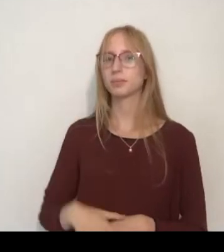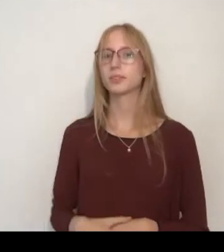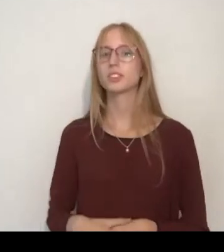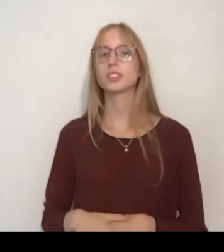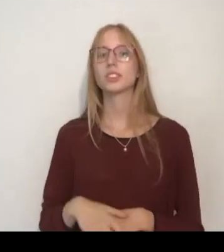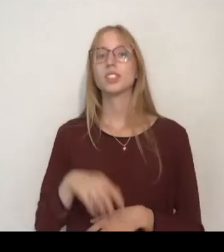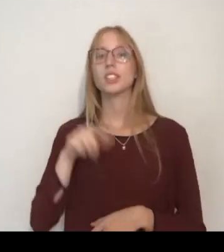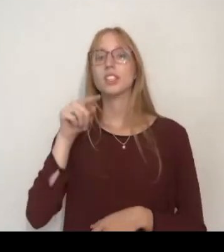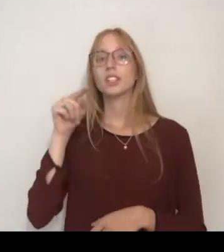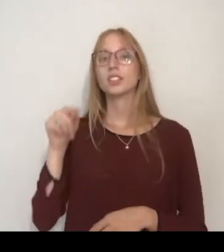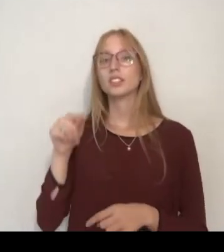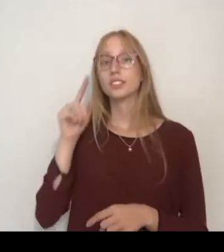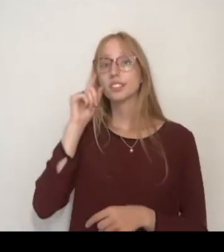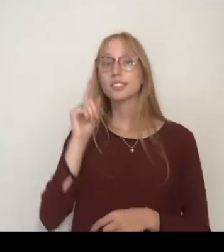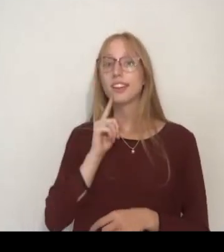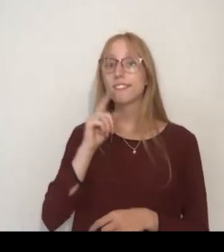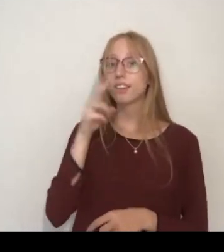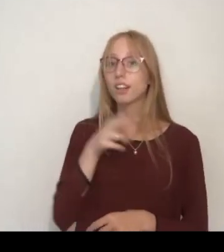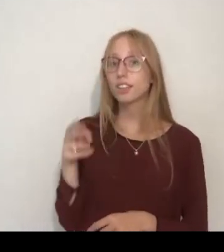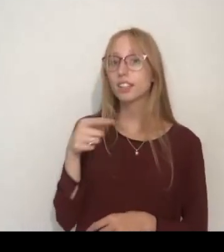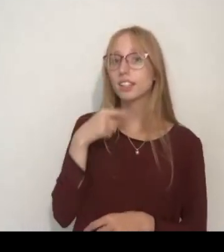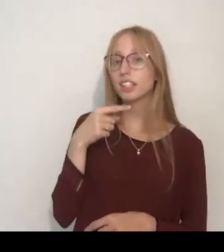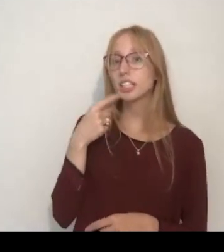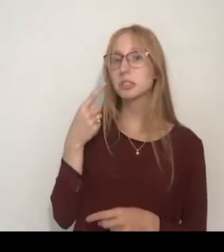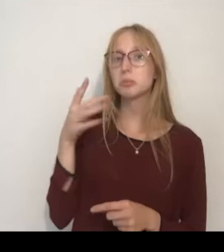13% identified as a member of the BIPOC community.